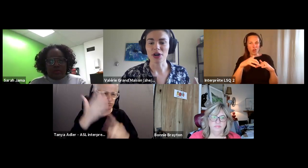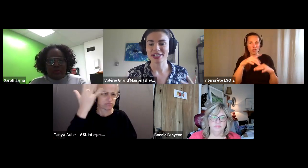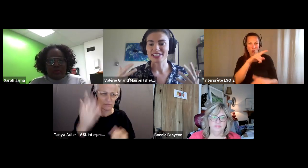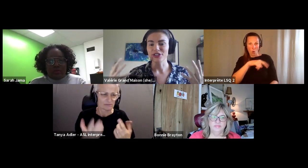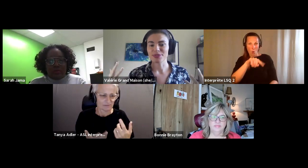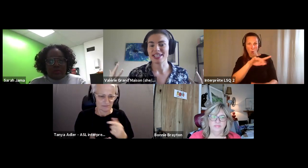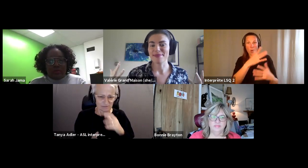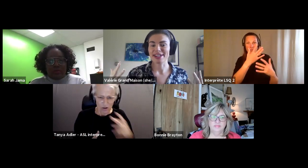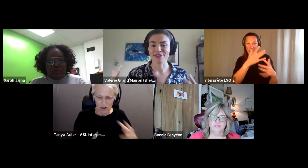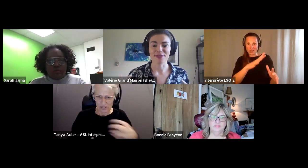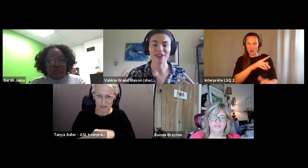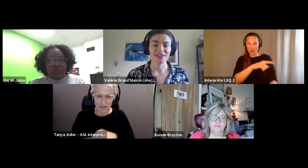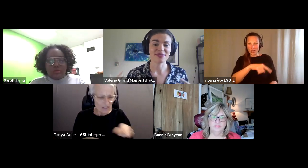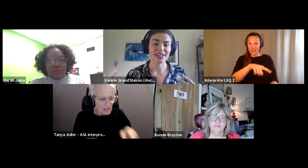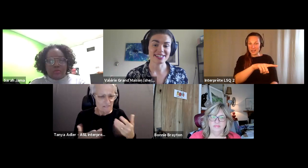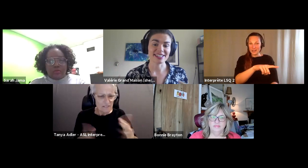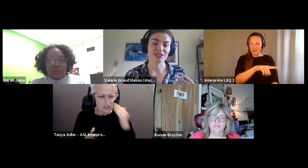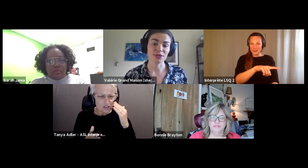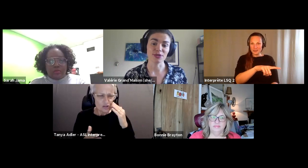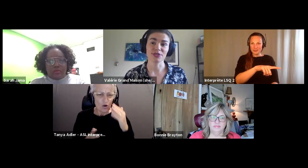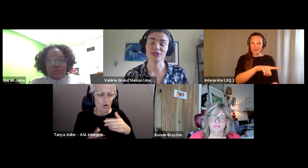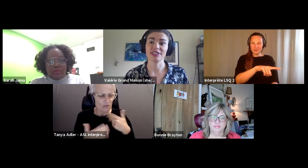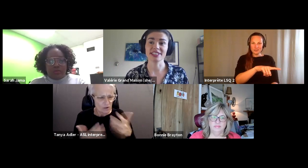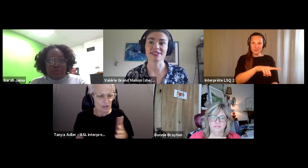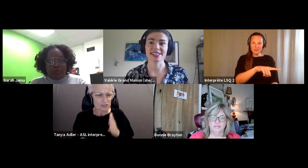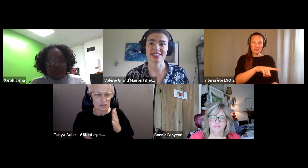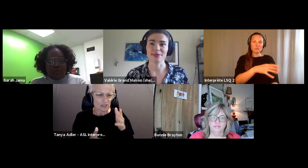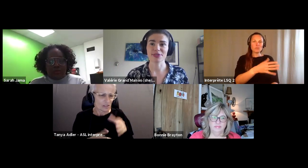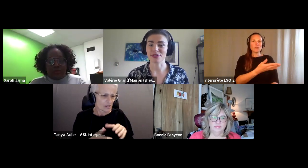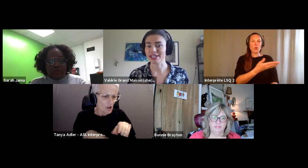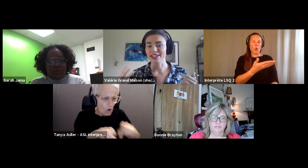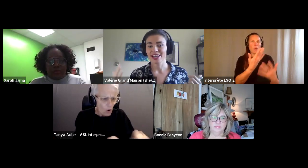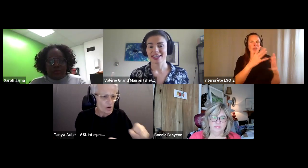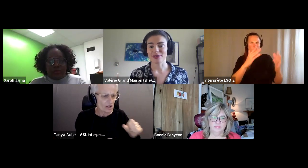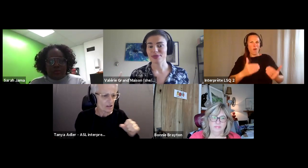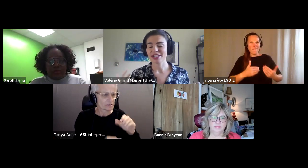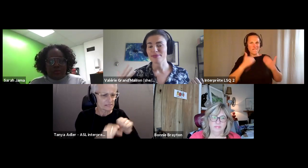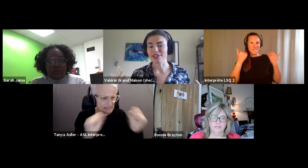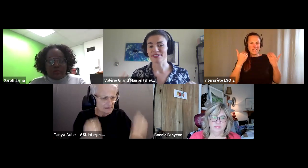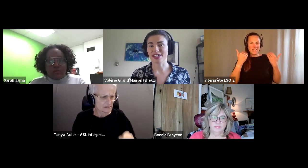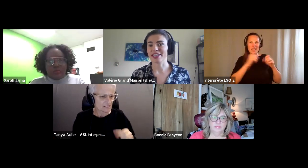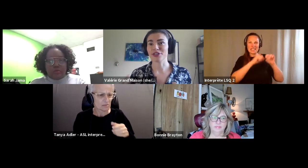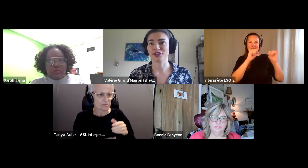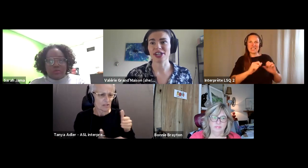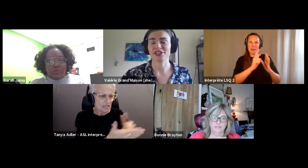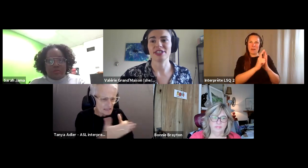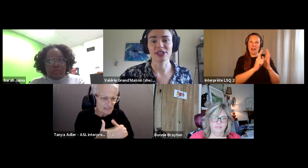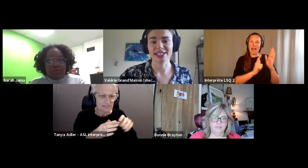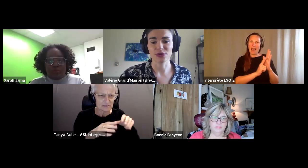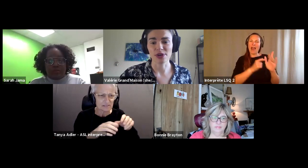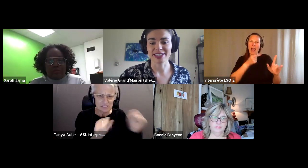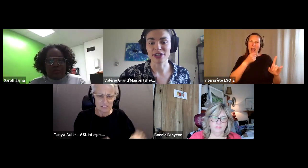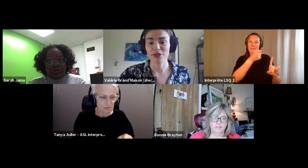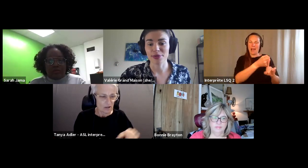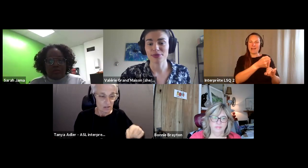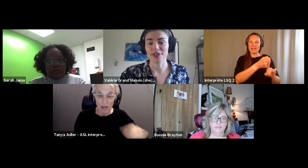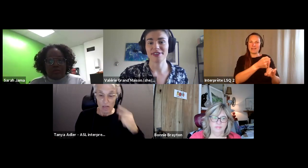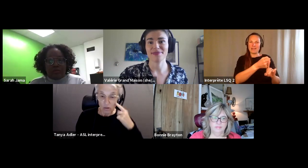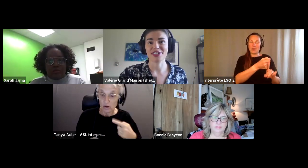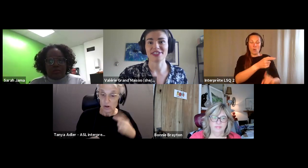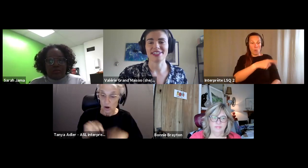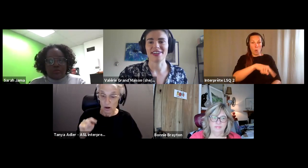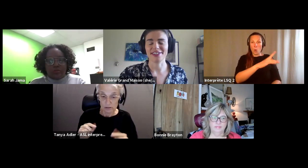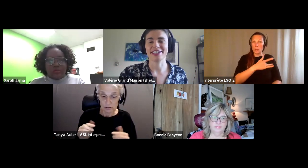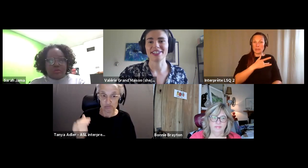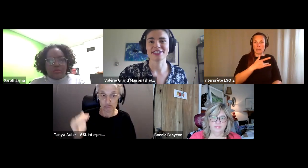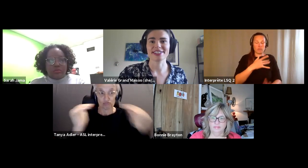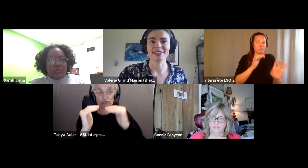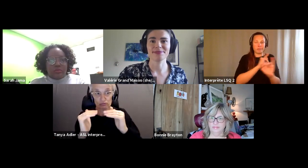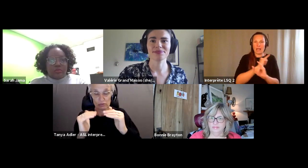Valérie Grand’Maison (she/elle): they've already knew the impact of the very basis and colonial legal system, so they really believe that they couldn't actually came quality through that just the legal system.